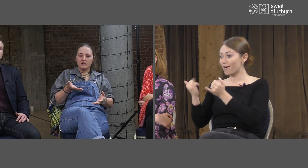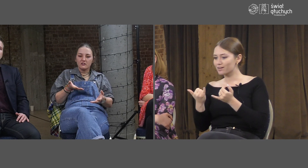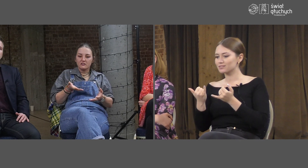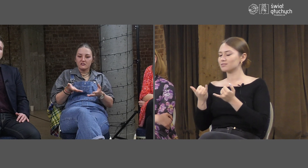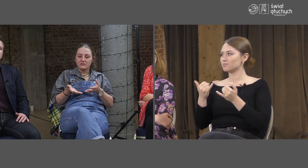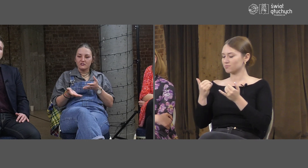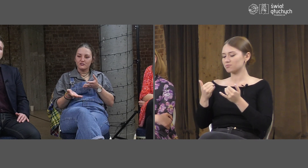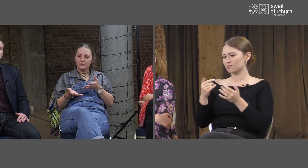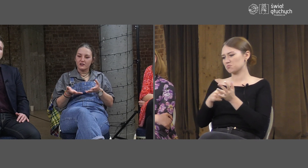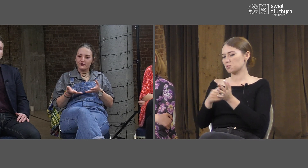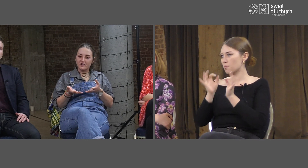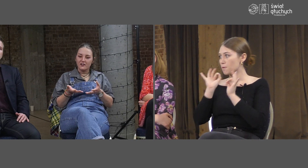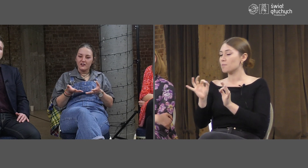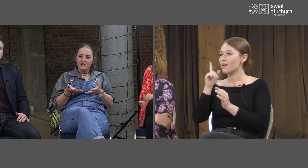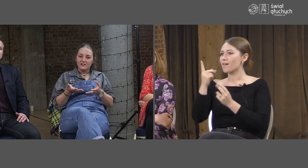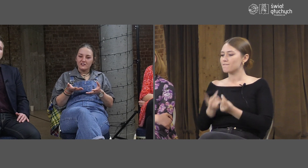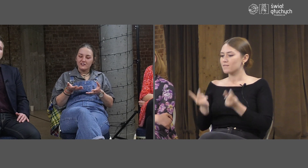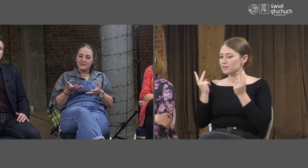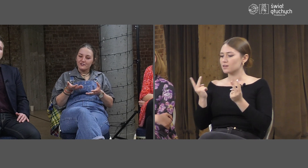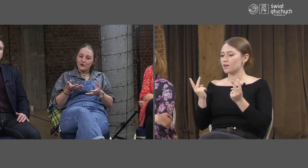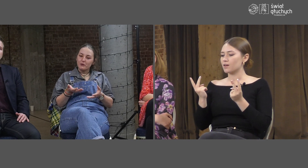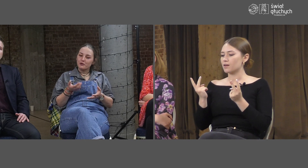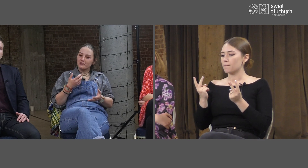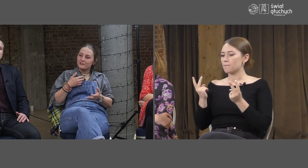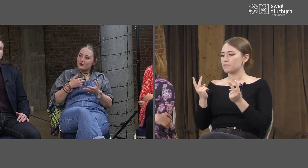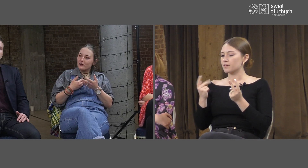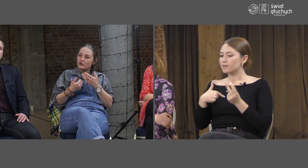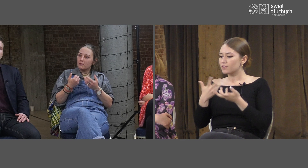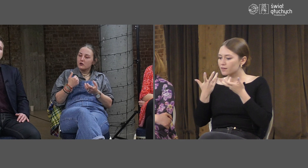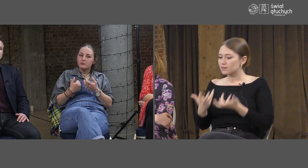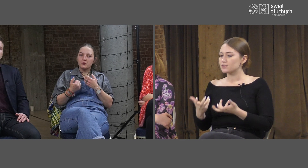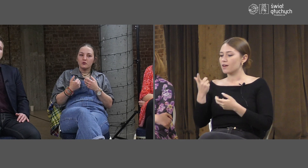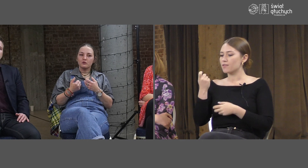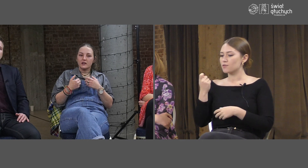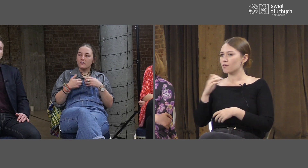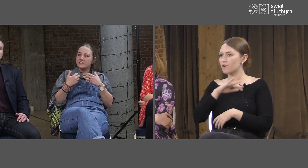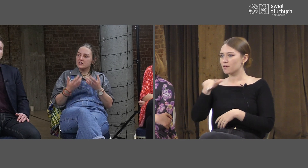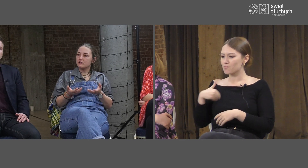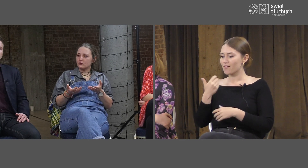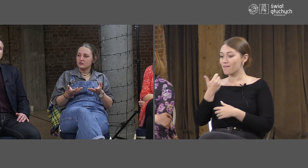But I would like to get rid of this sense of shame